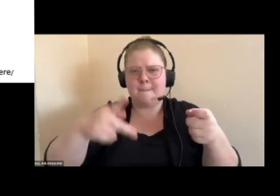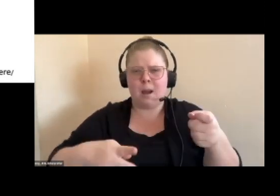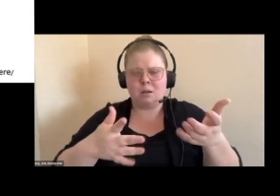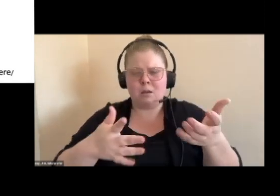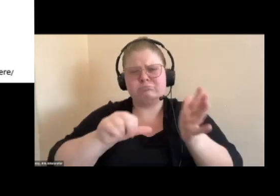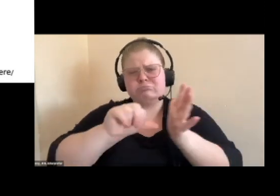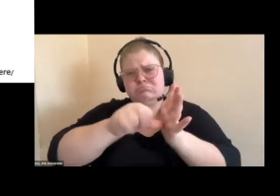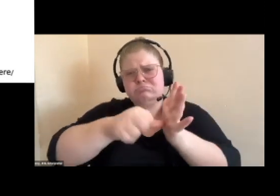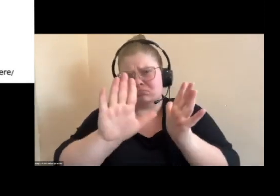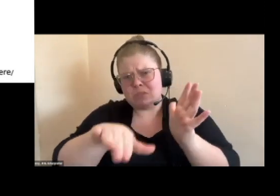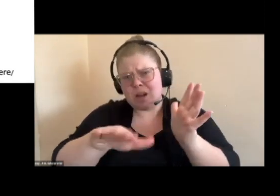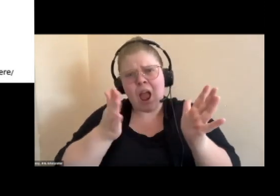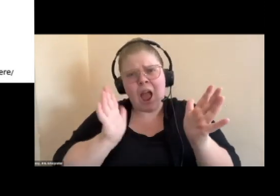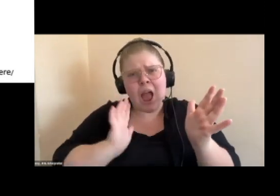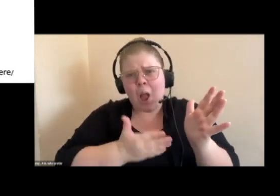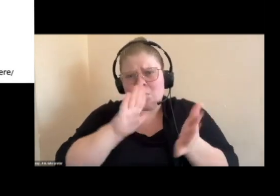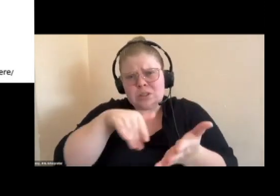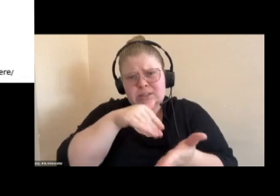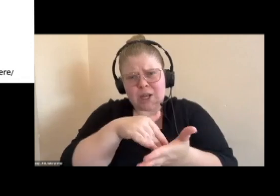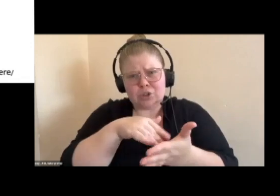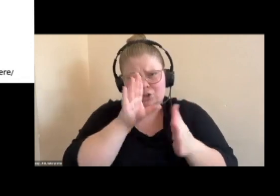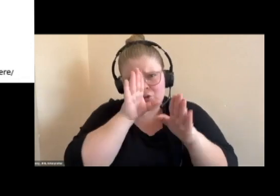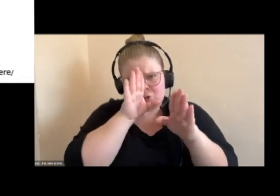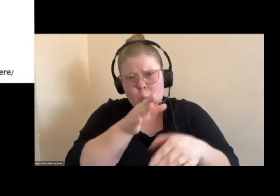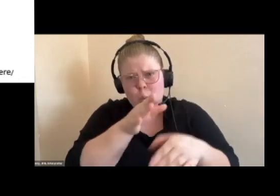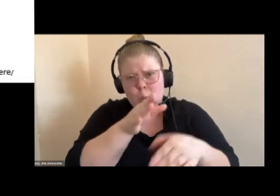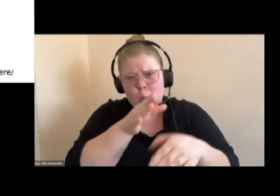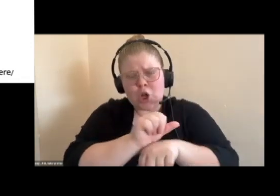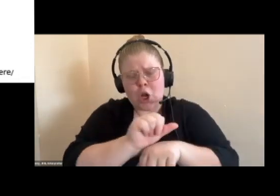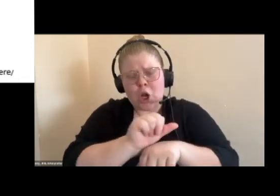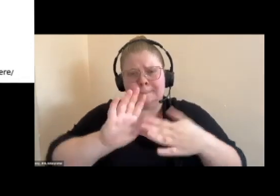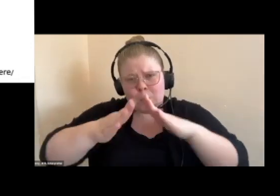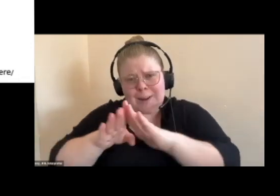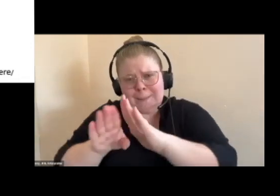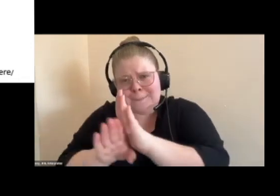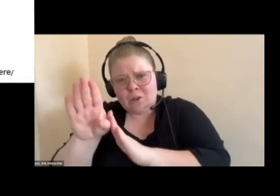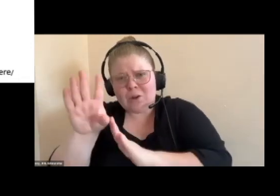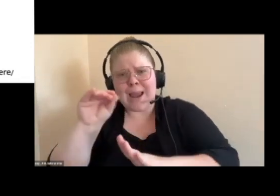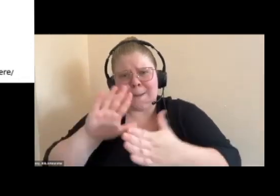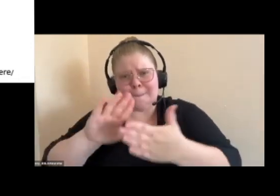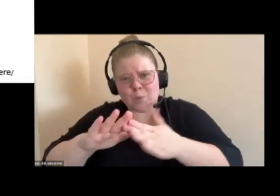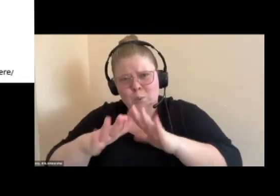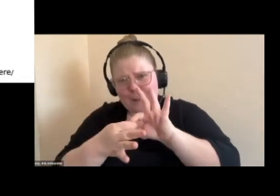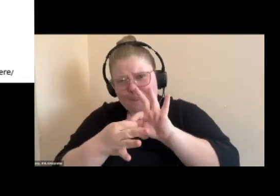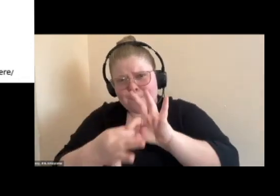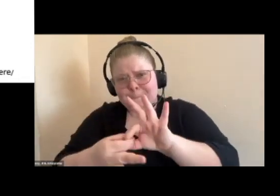in community building and community partnerships. And the planning for the partnerships and